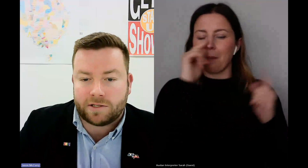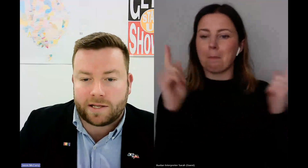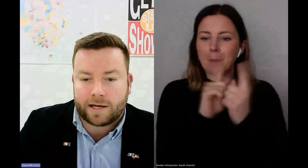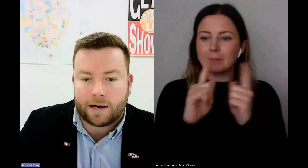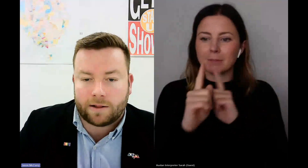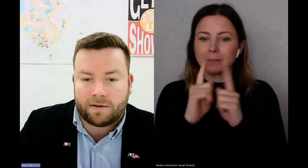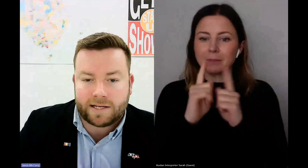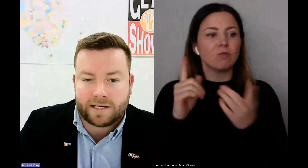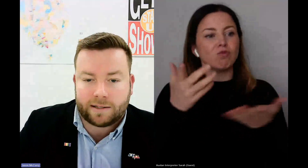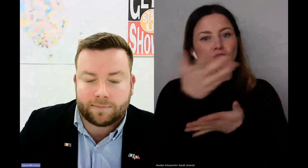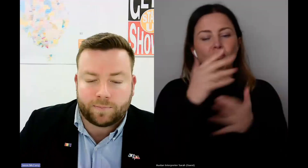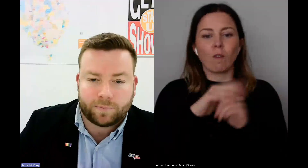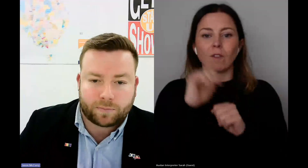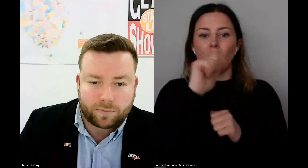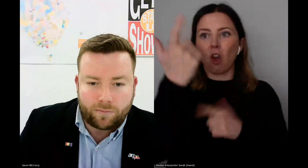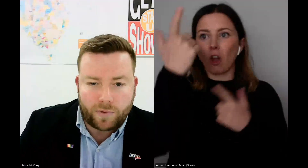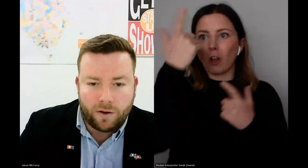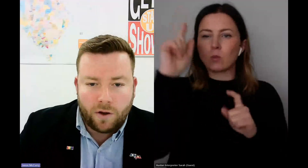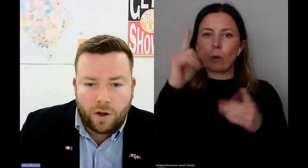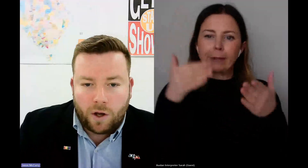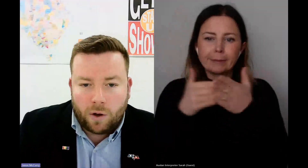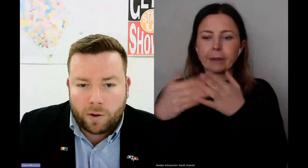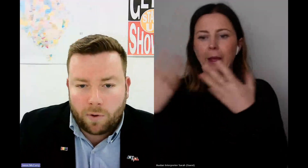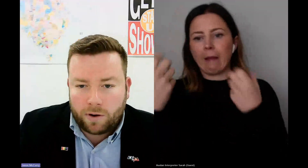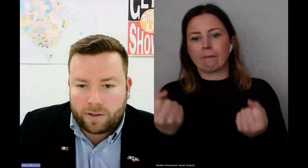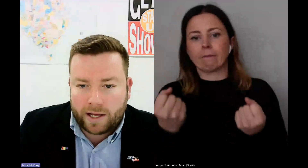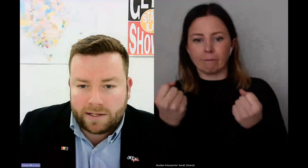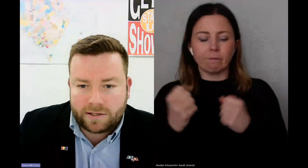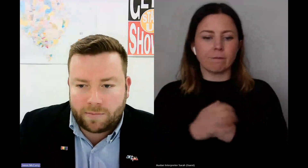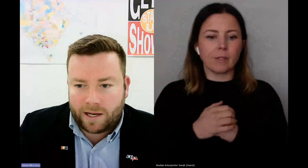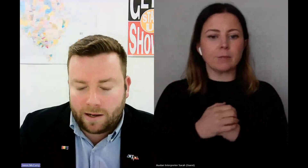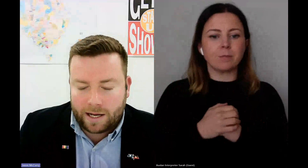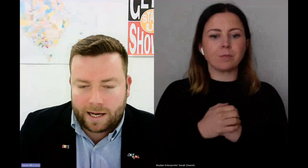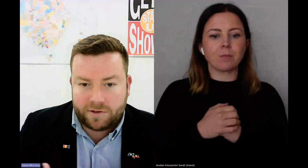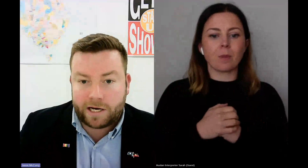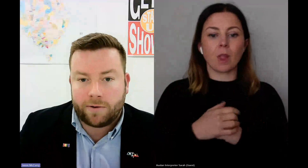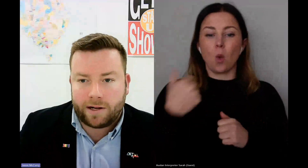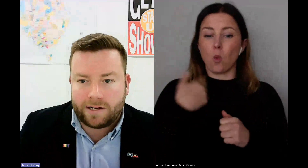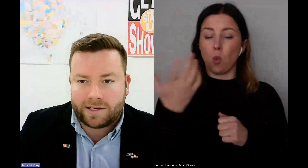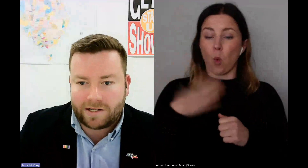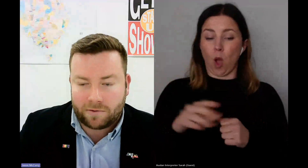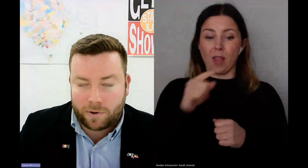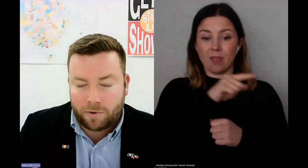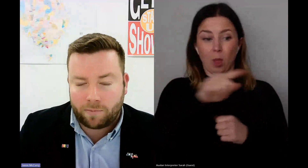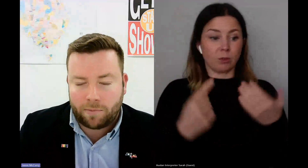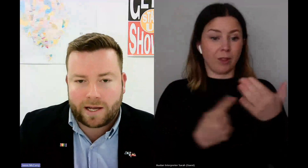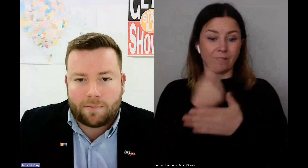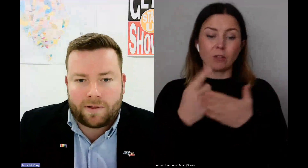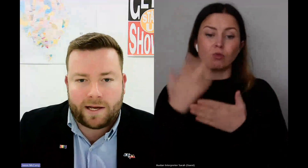issues that they're currently facing. We want ... people to come to